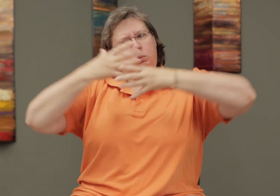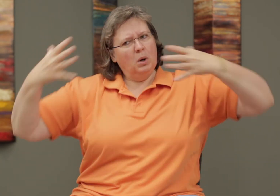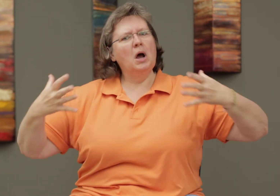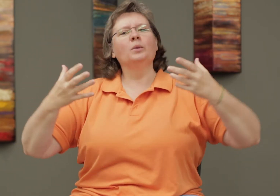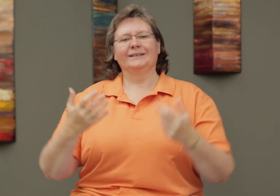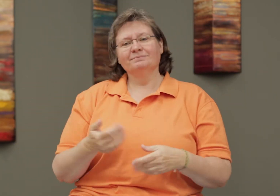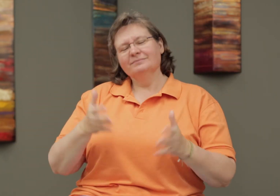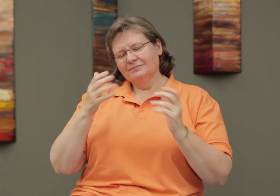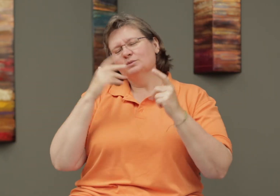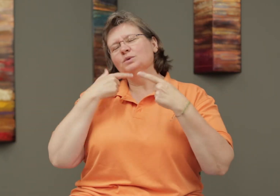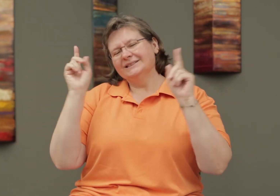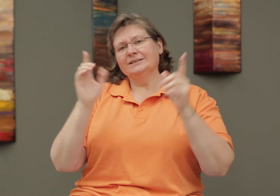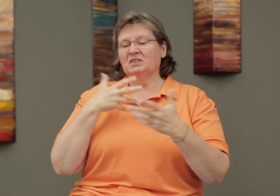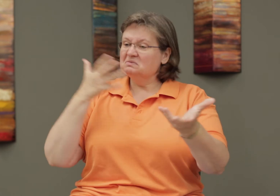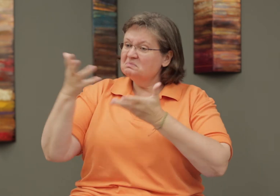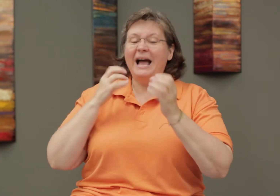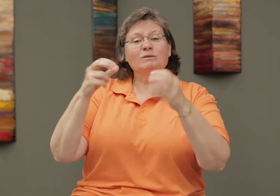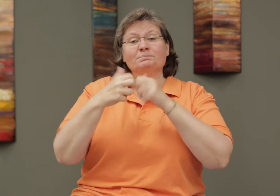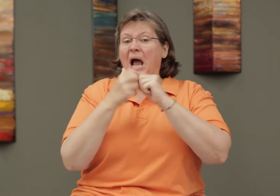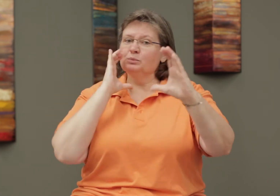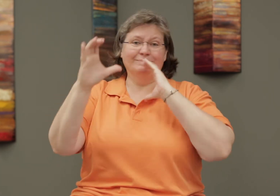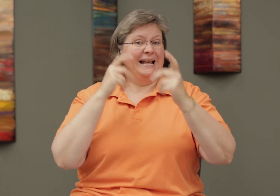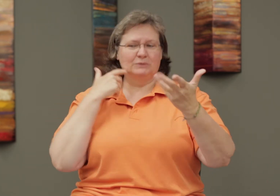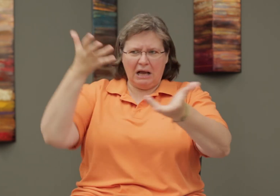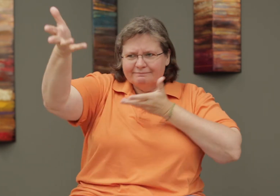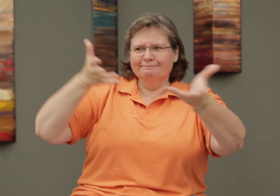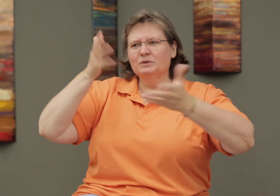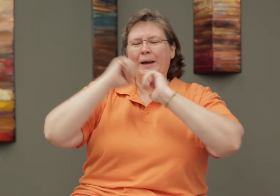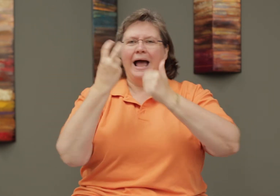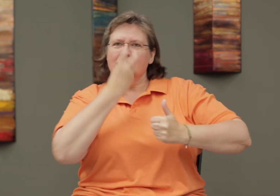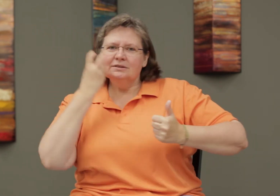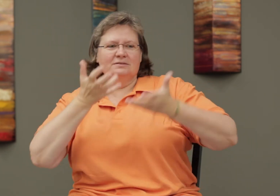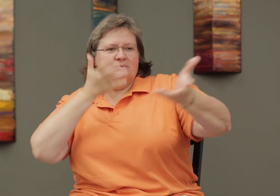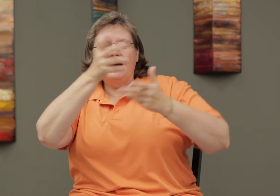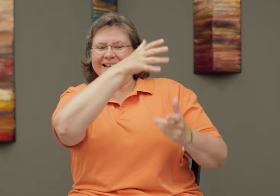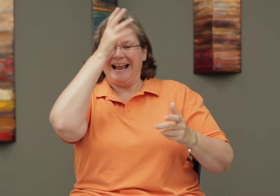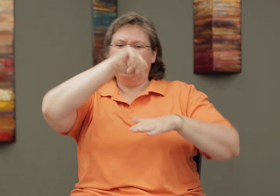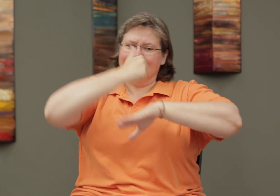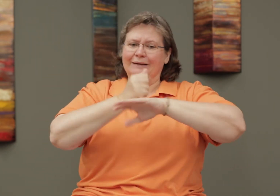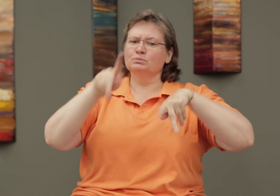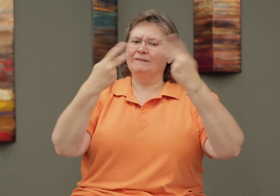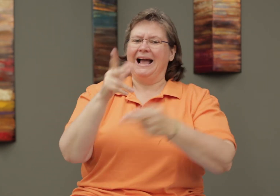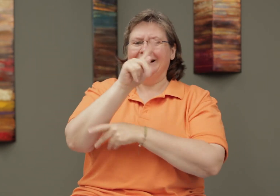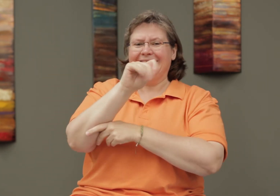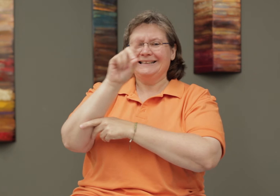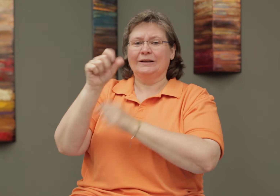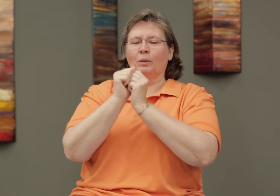His trucking company grew. I had no problems communicating with my Dad, we always gestured and I could read his lips.